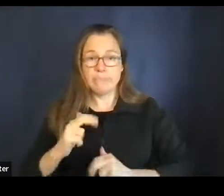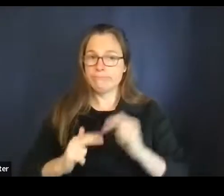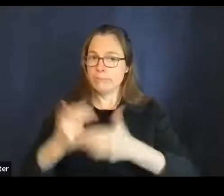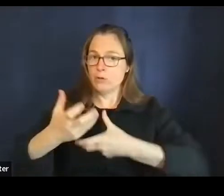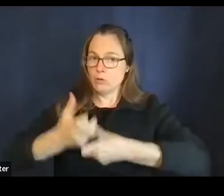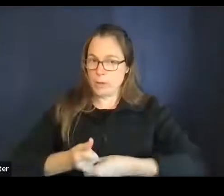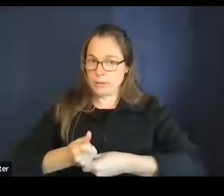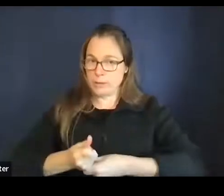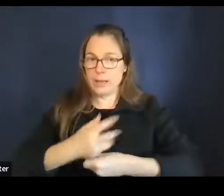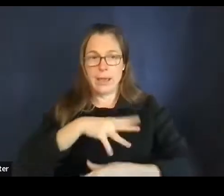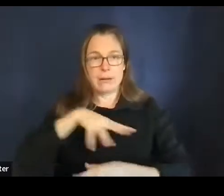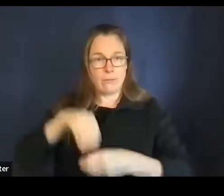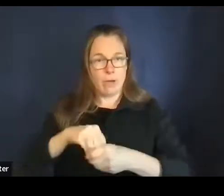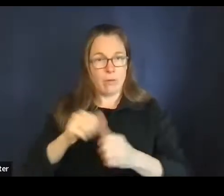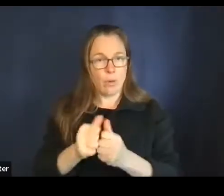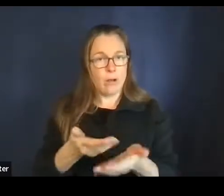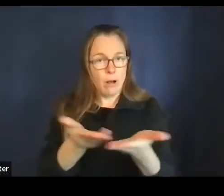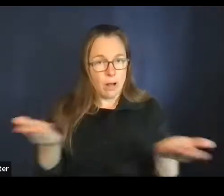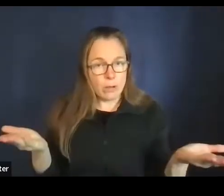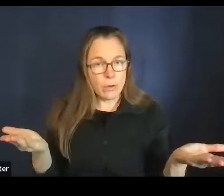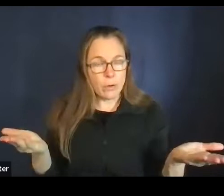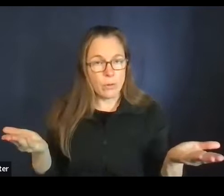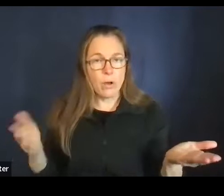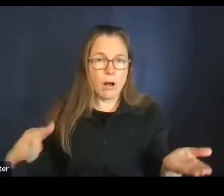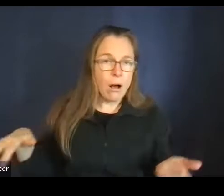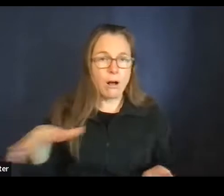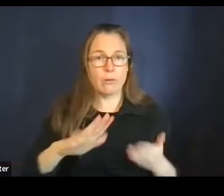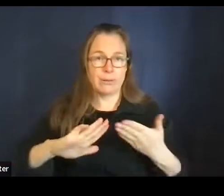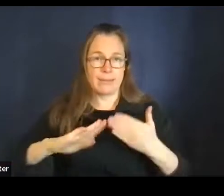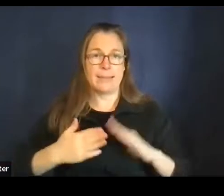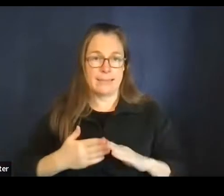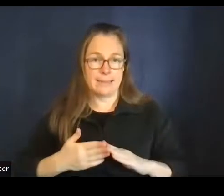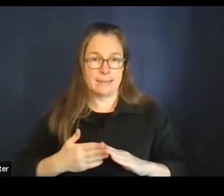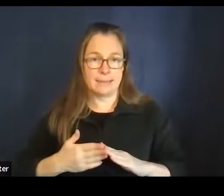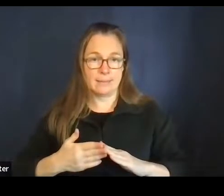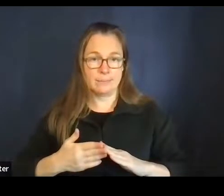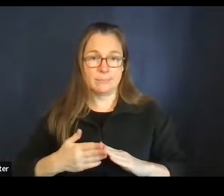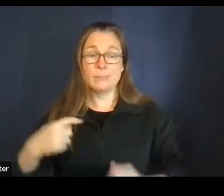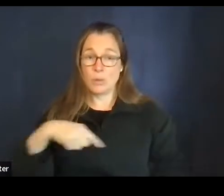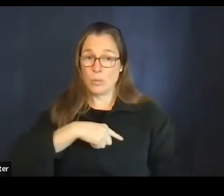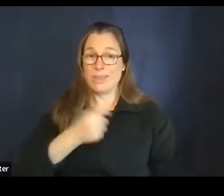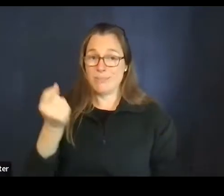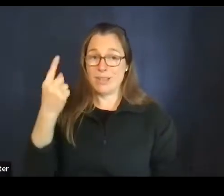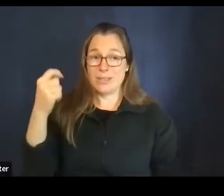and engage with Portlanders all across the city, it’s not lost on us how significant Lizzie Weeks’ community